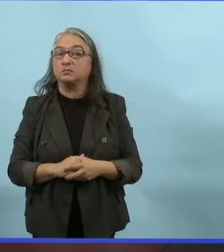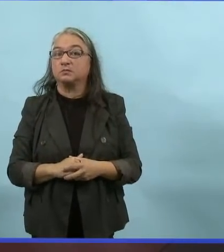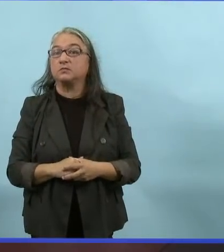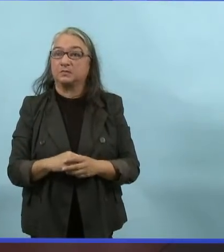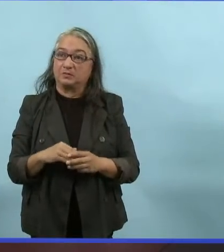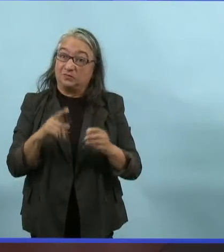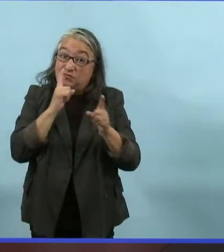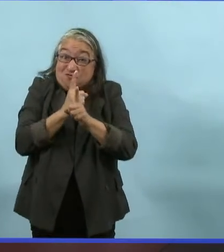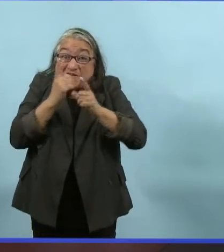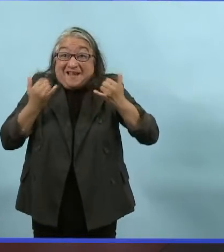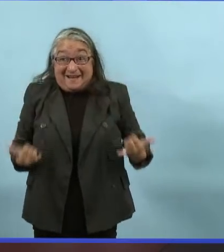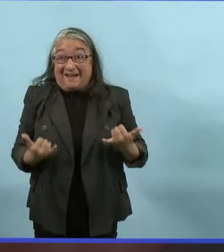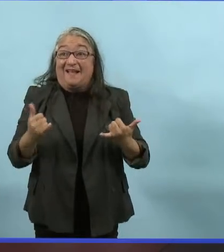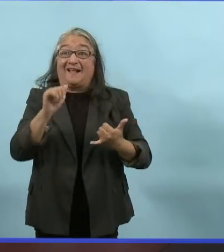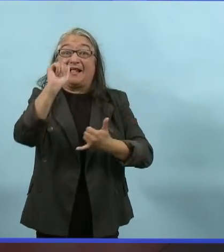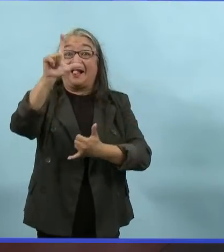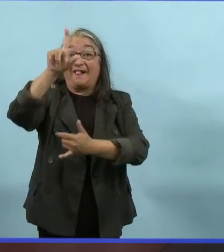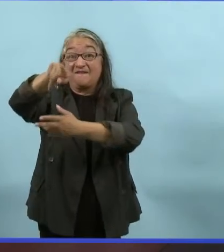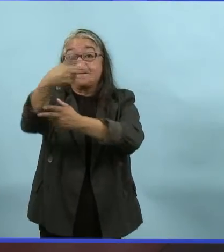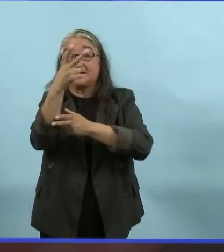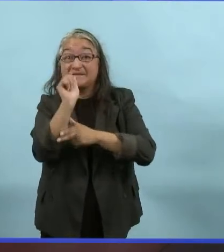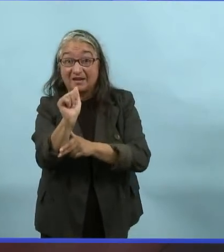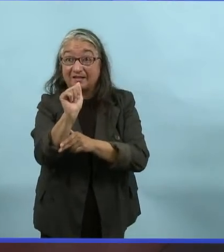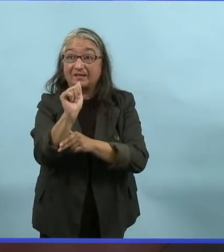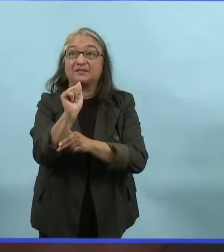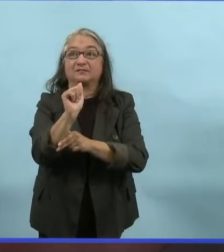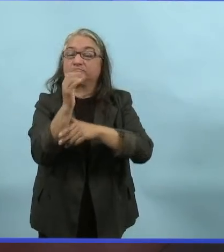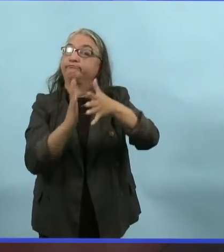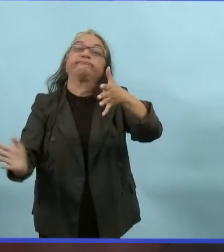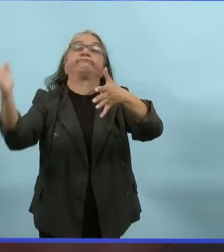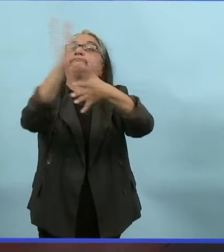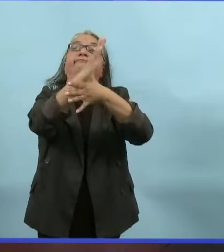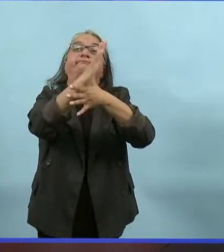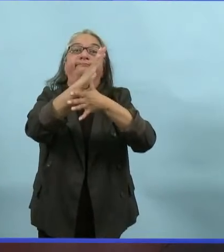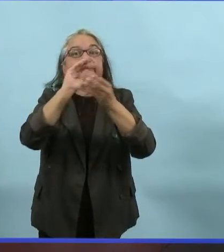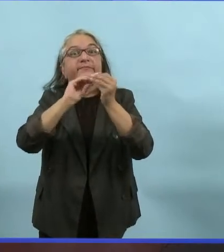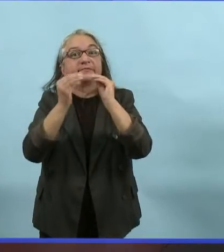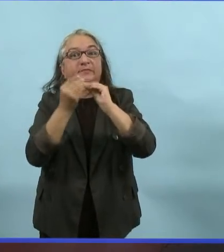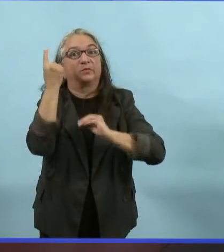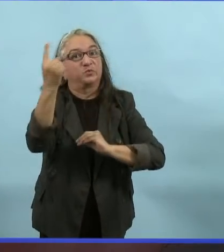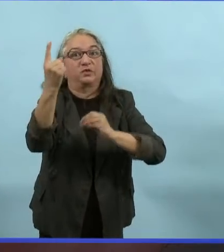is the dominant strain in Manitoba and we're seeing that as in the severe outcomes as well